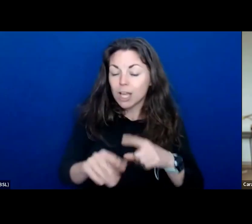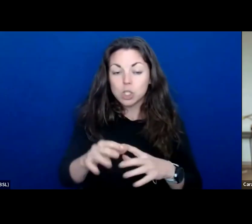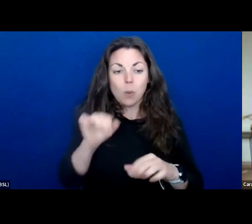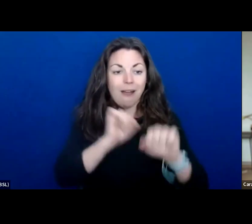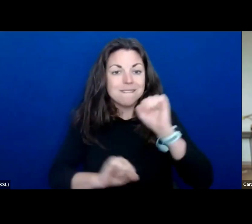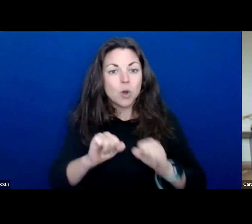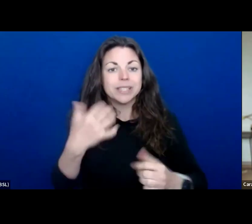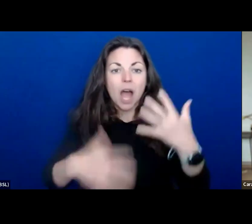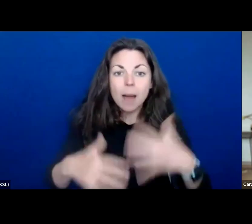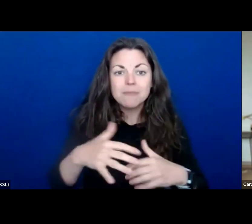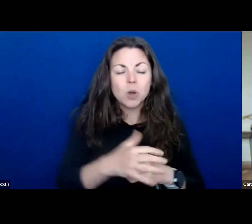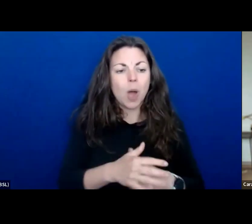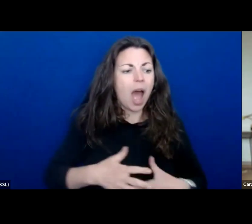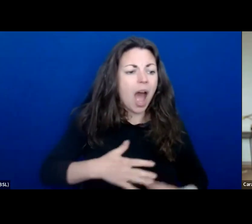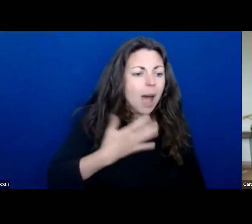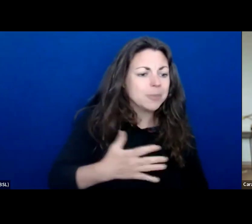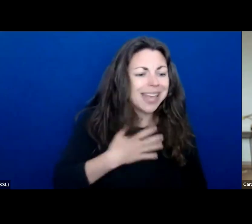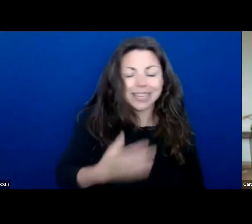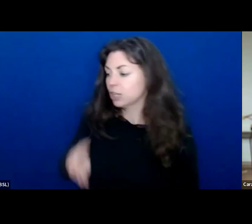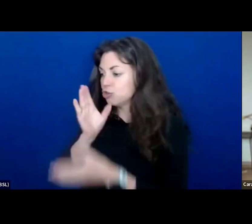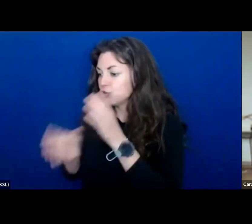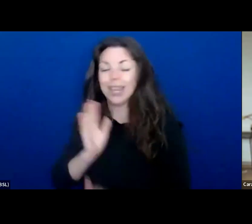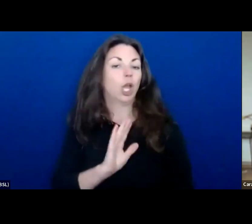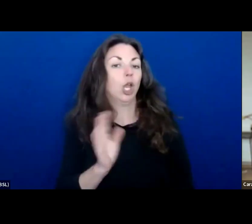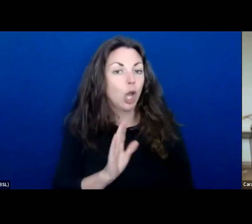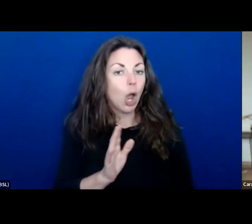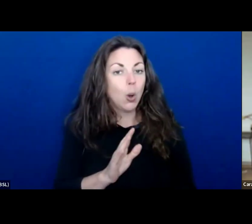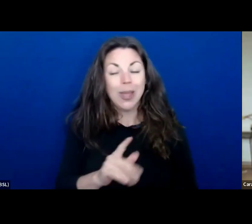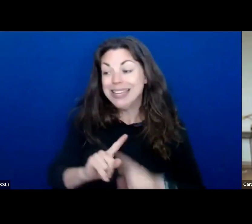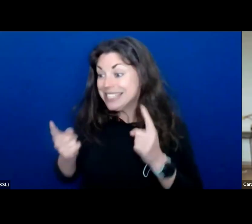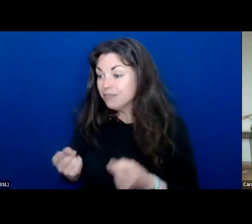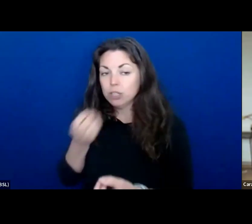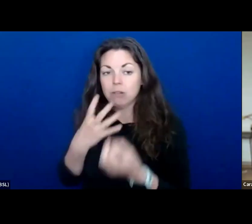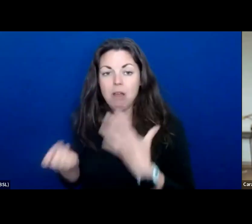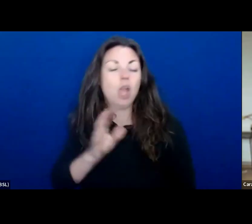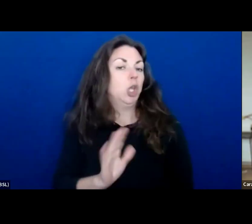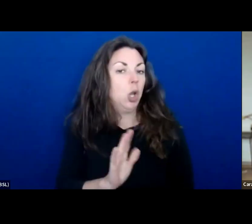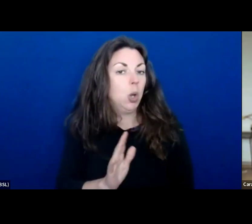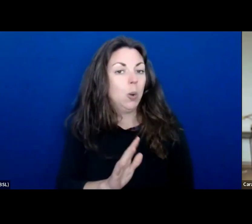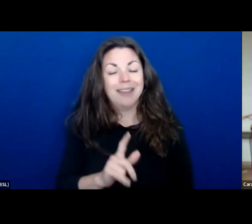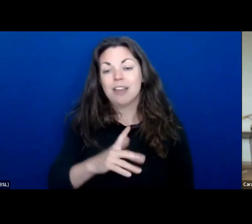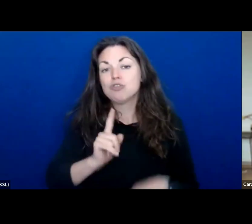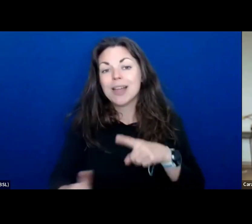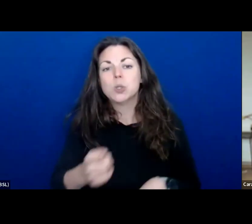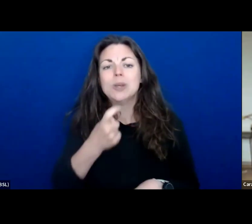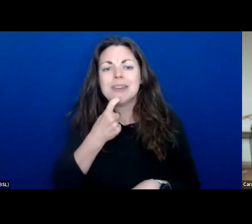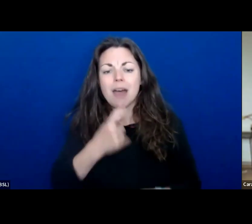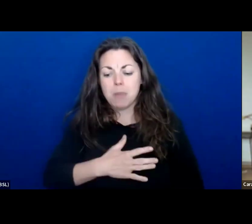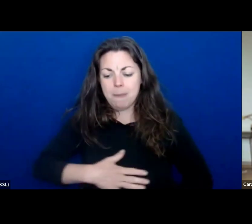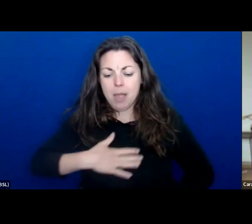when I'm upset. I don't consume other things. I don't necessarily try to numb my feelings and my nerves. I work through the emotions.